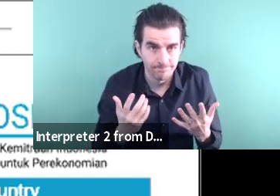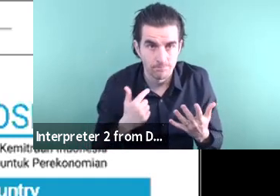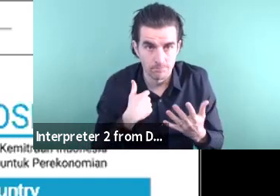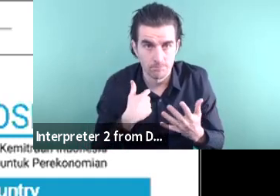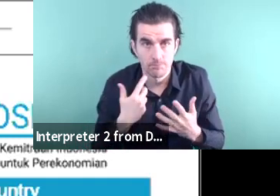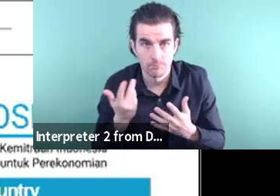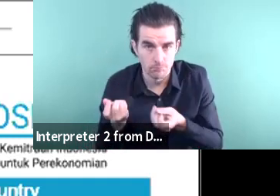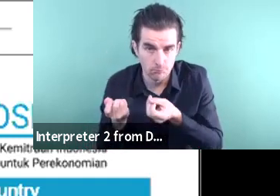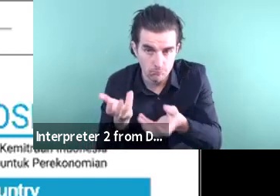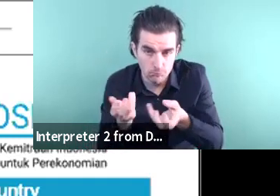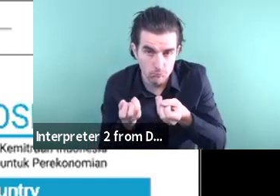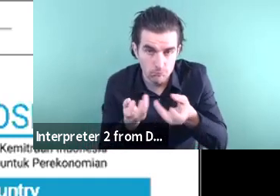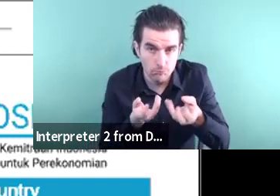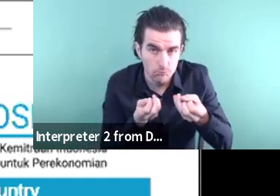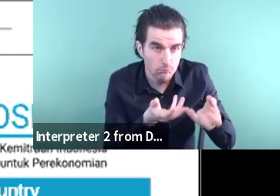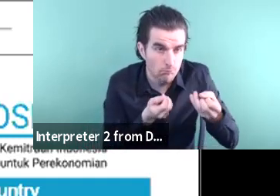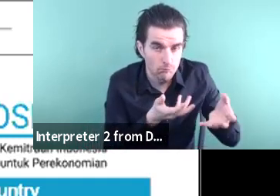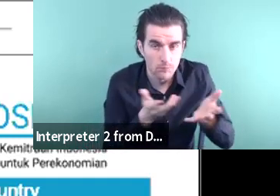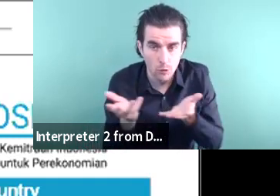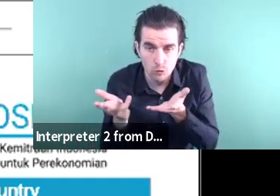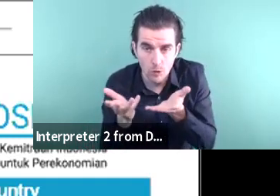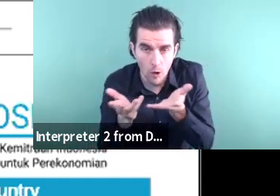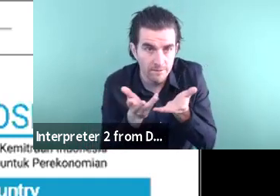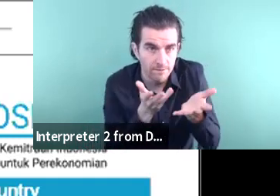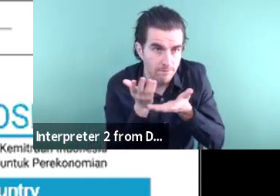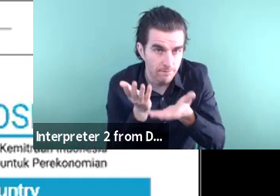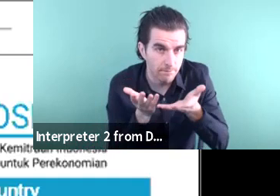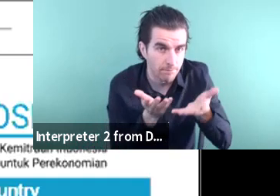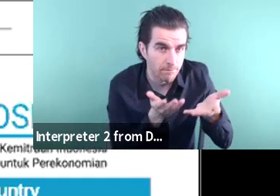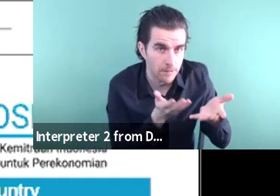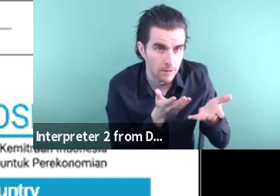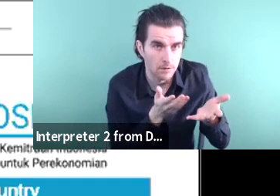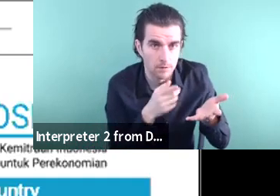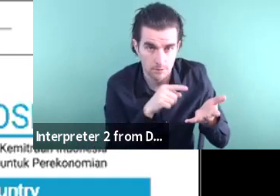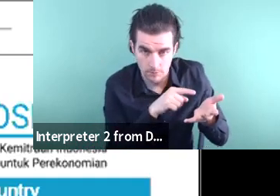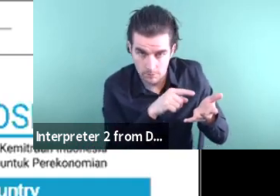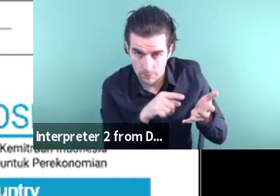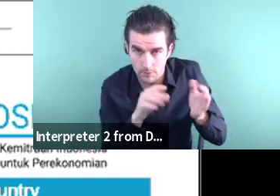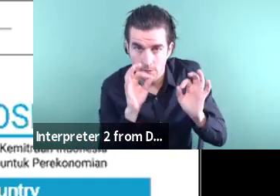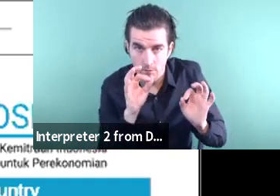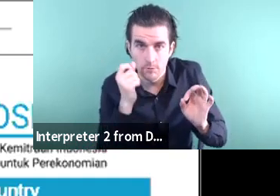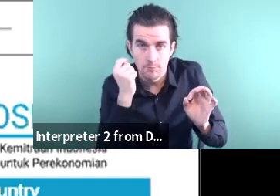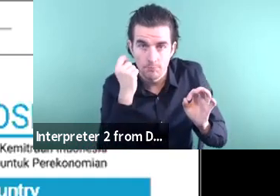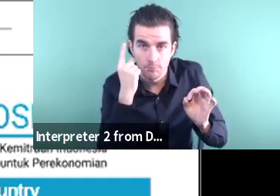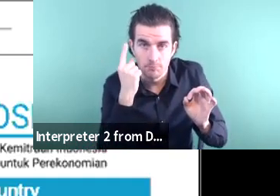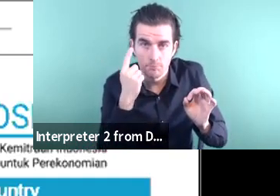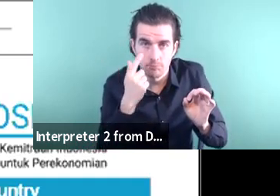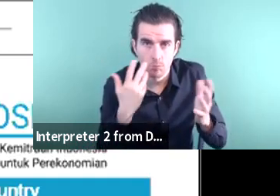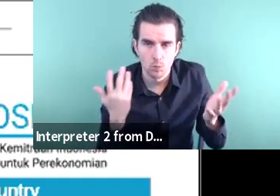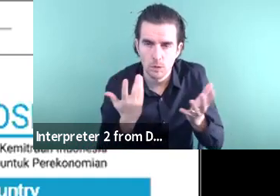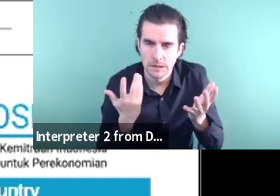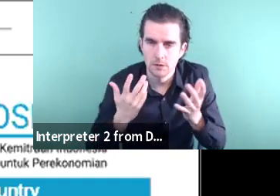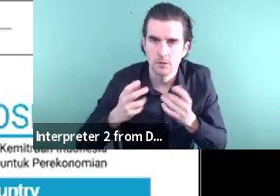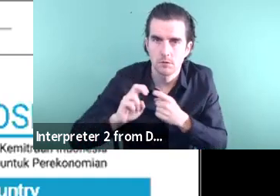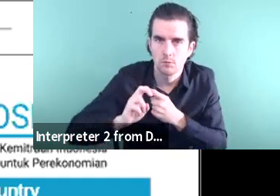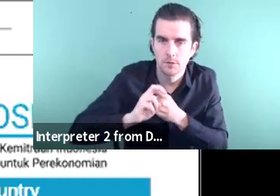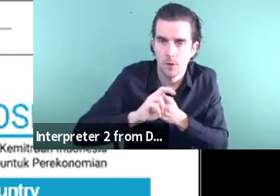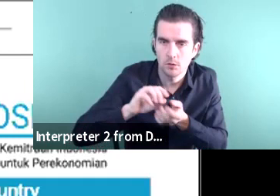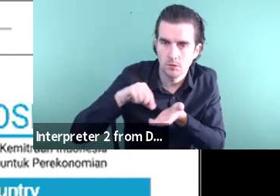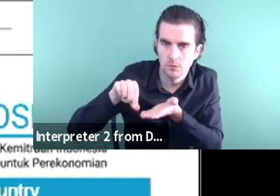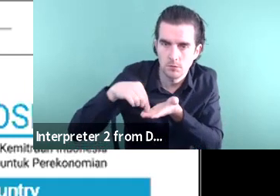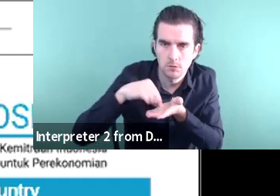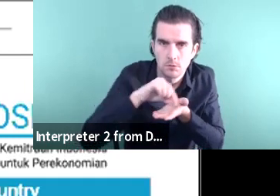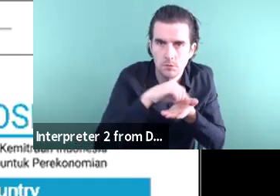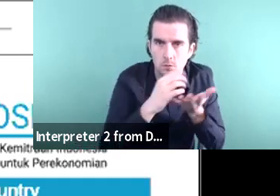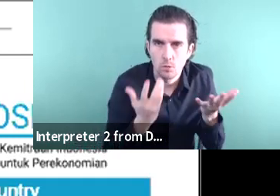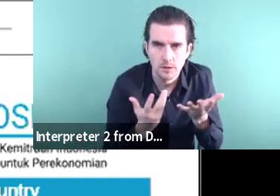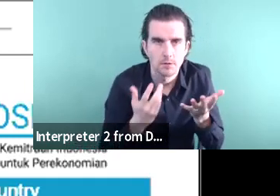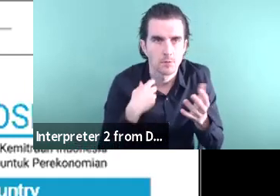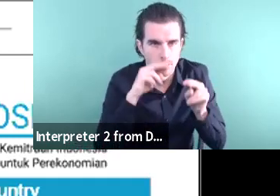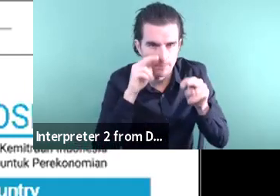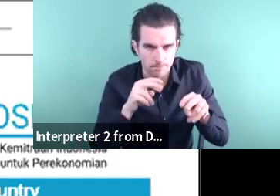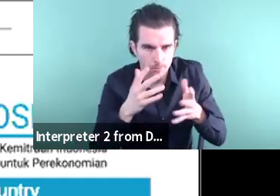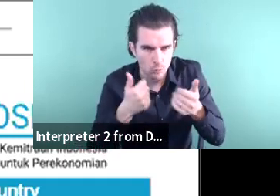Yes, so can I add to this? Go on, Ledi. So, yes, I just wanted to say that Indonesia is a